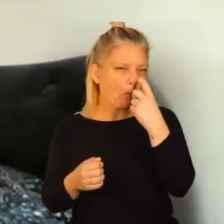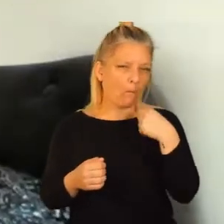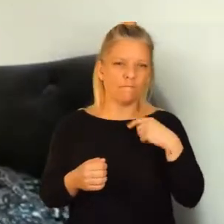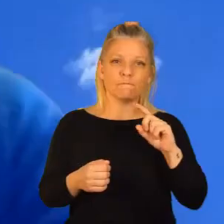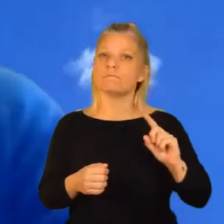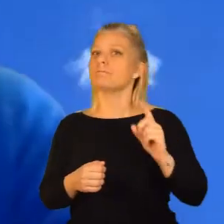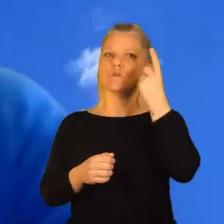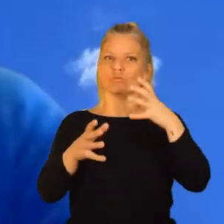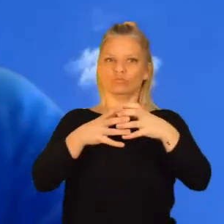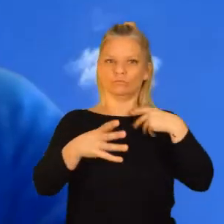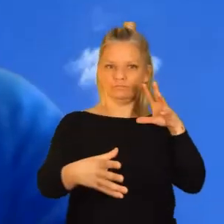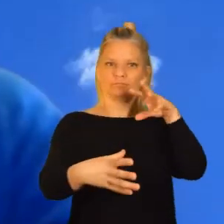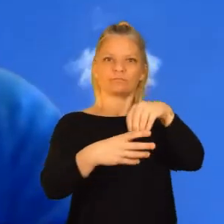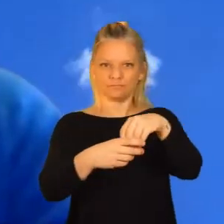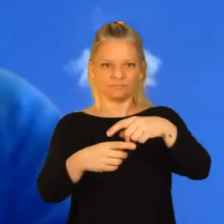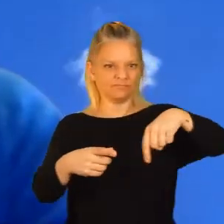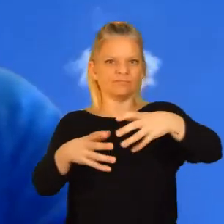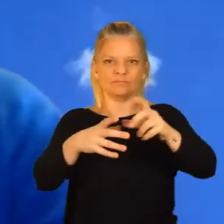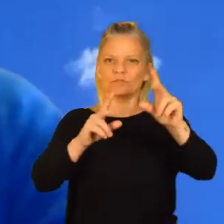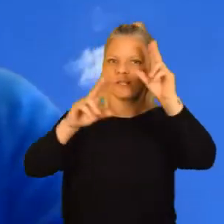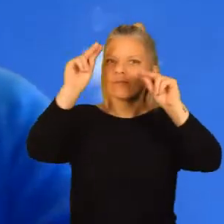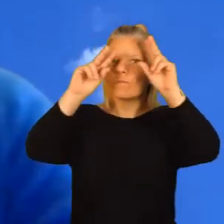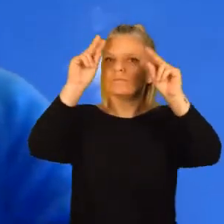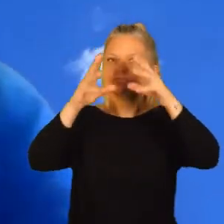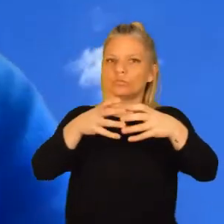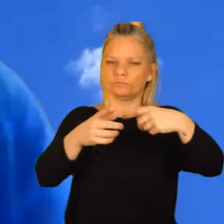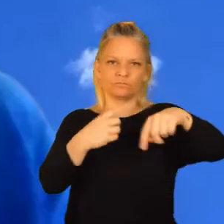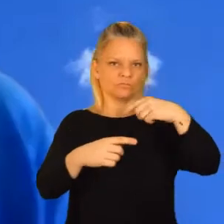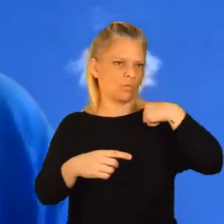Yeah that's a really interesting way to think about it.